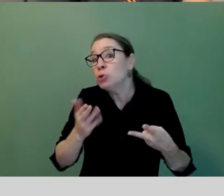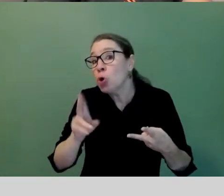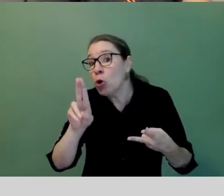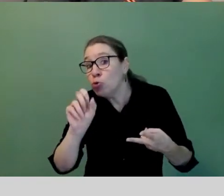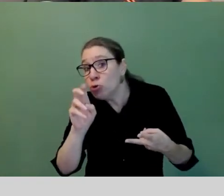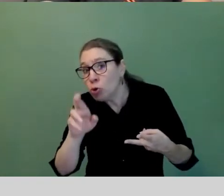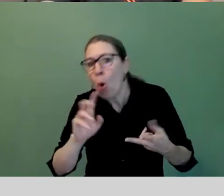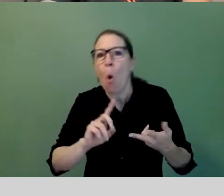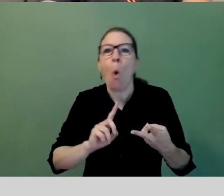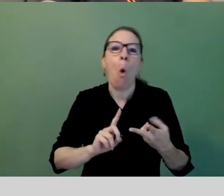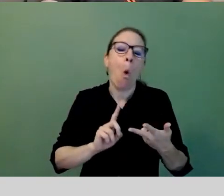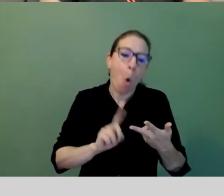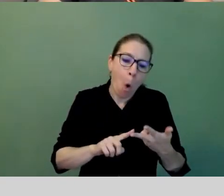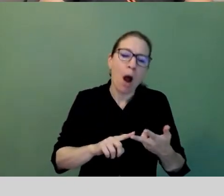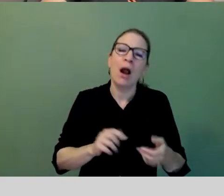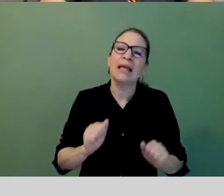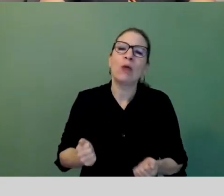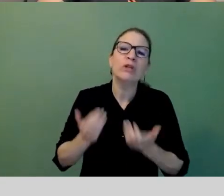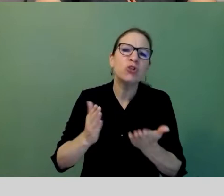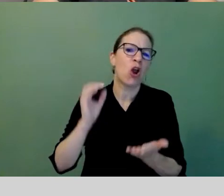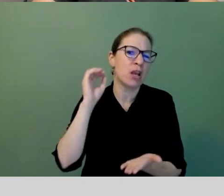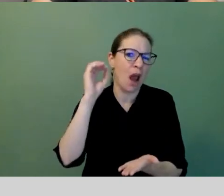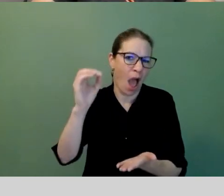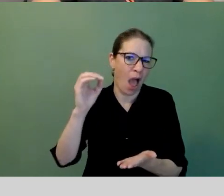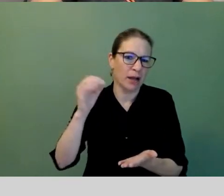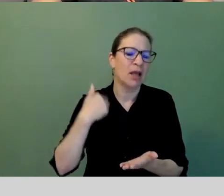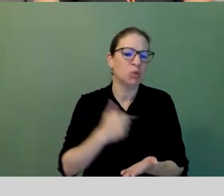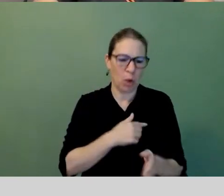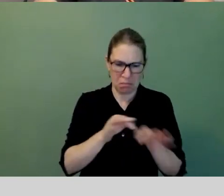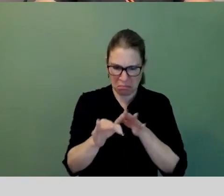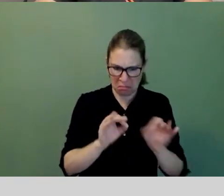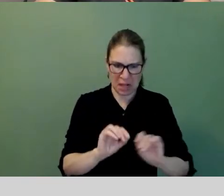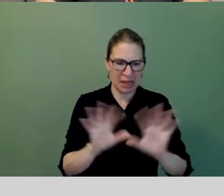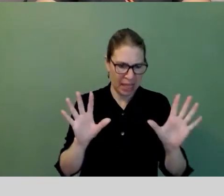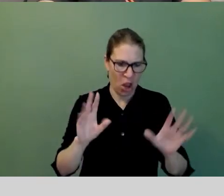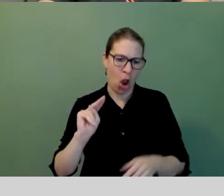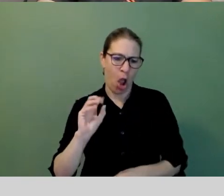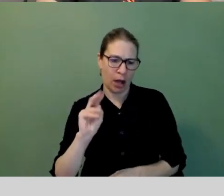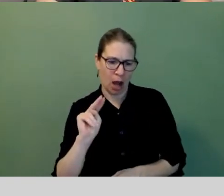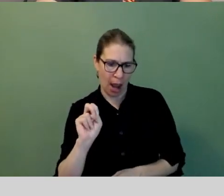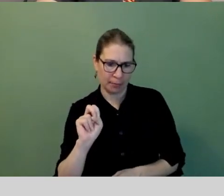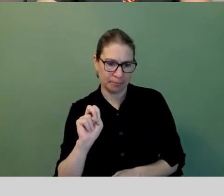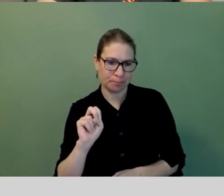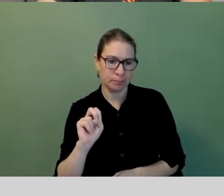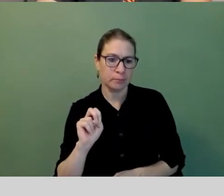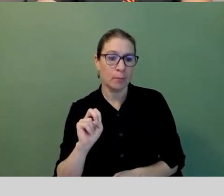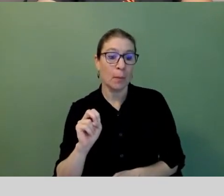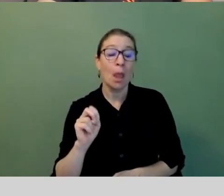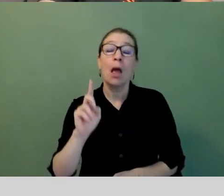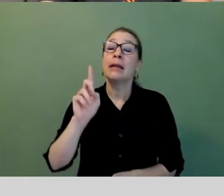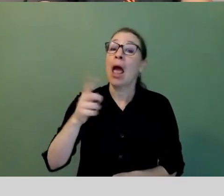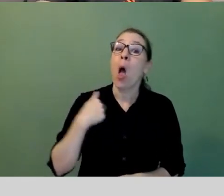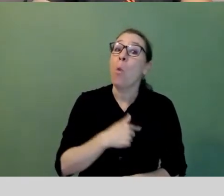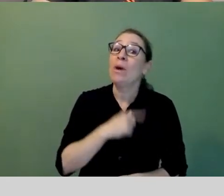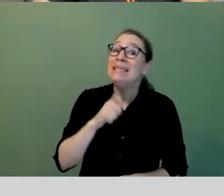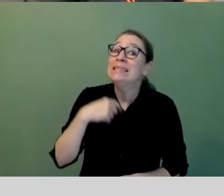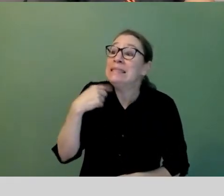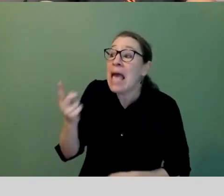or it can return none value. So let's be explicit it returns none value. Now we need to say to the type checker